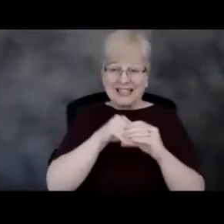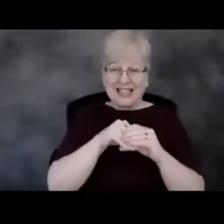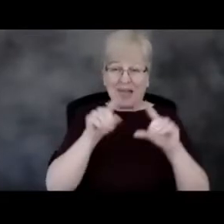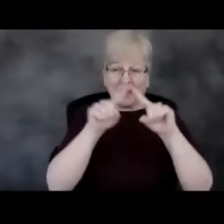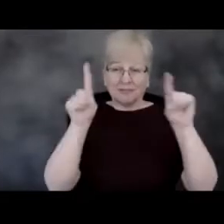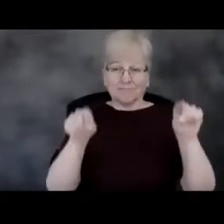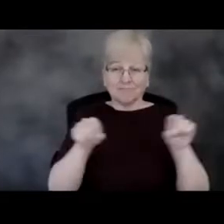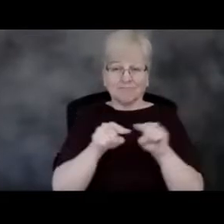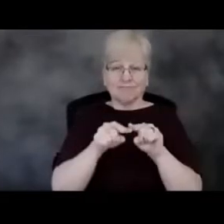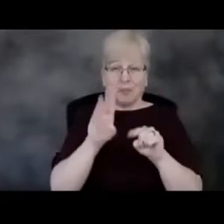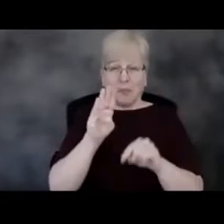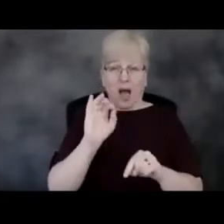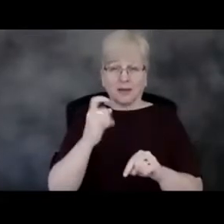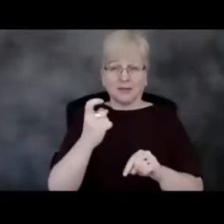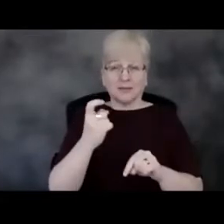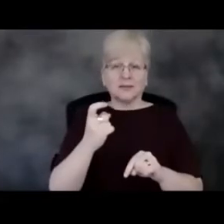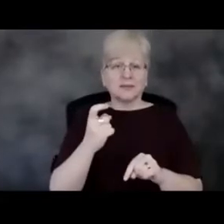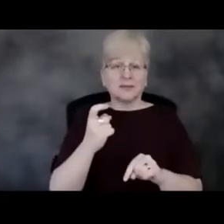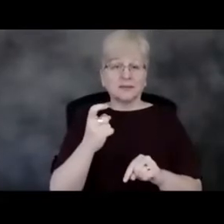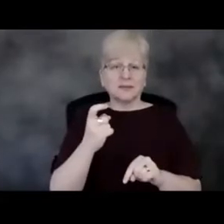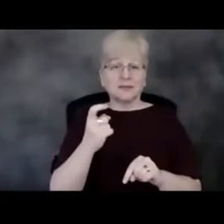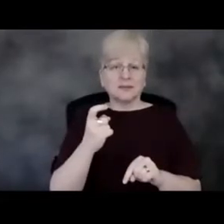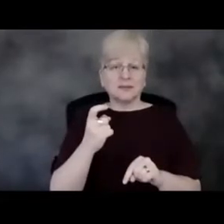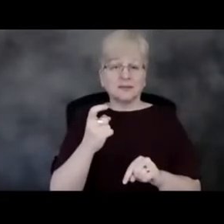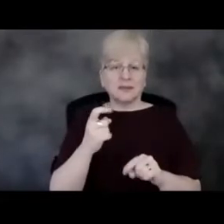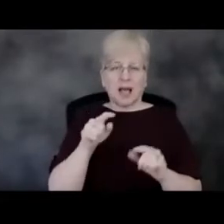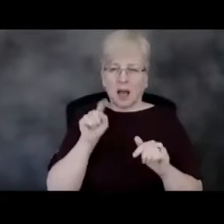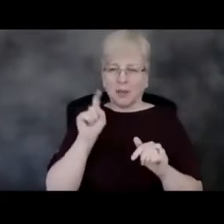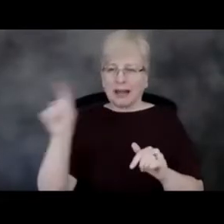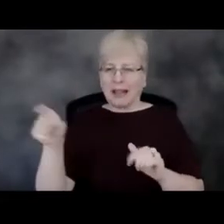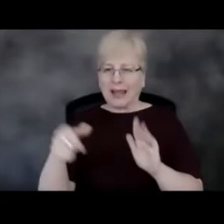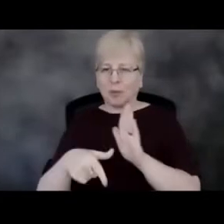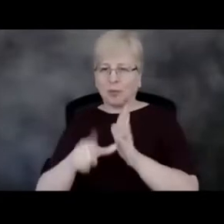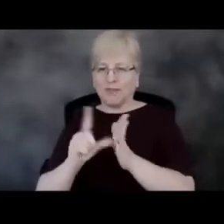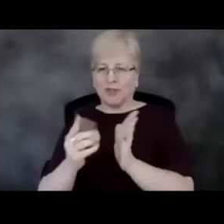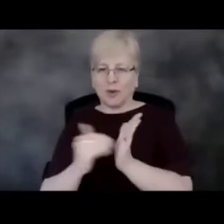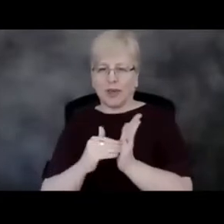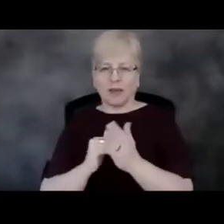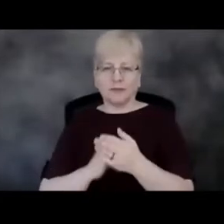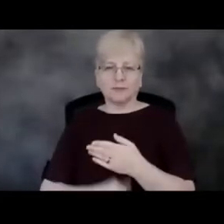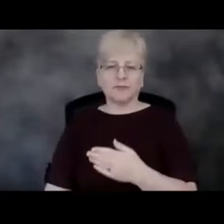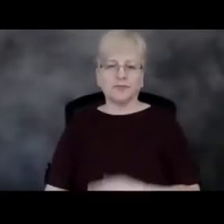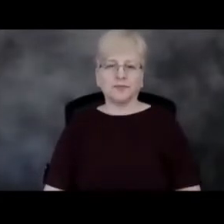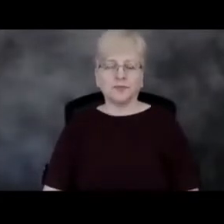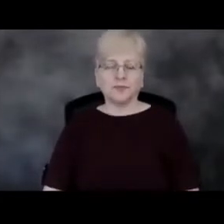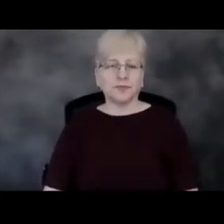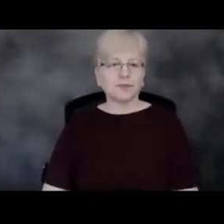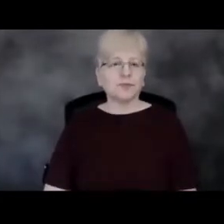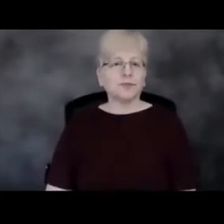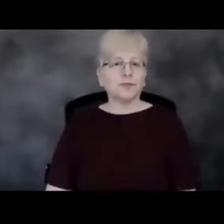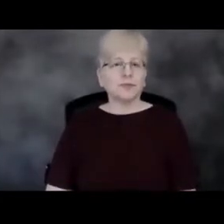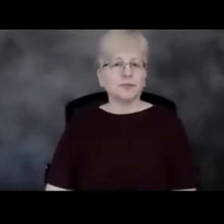go over and go to preview again. 16:57:56 The image is cropped sitting in the